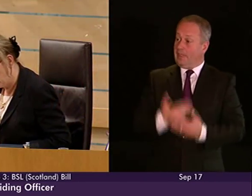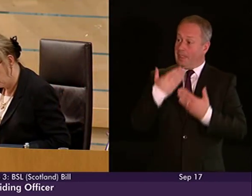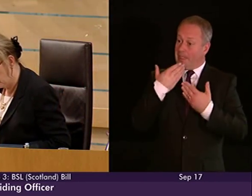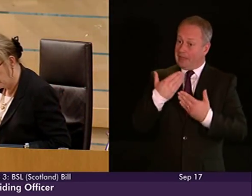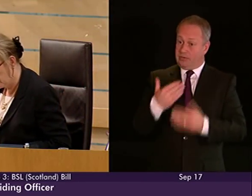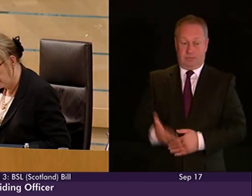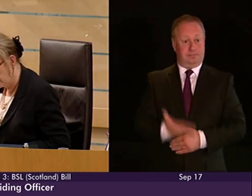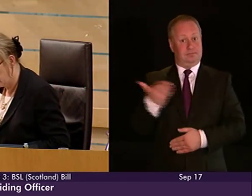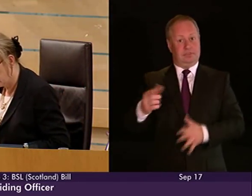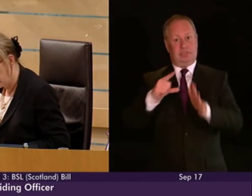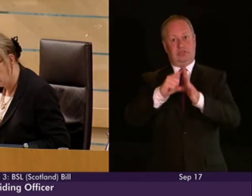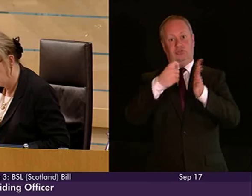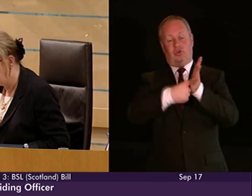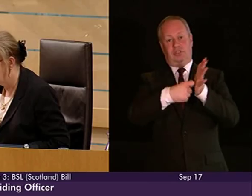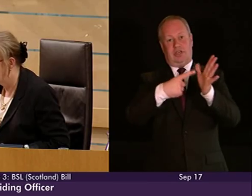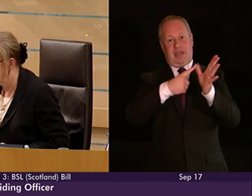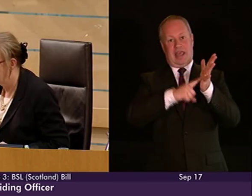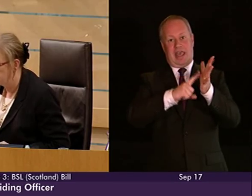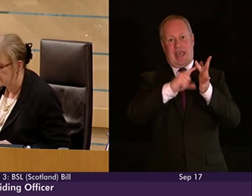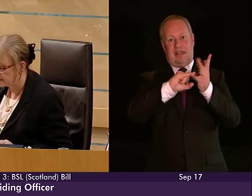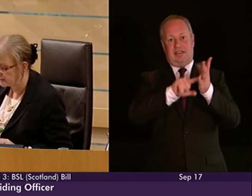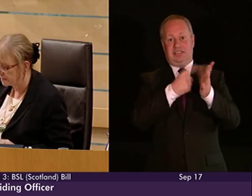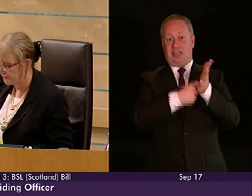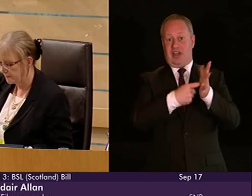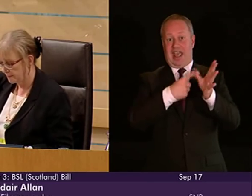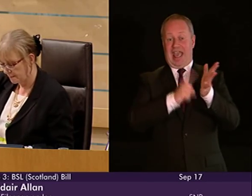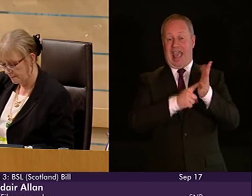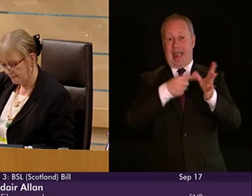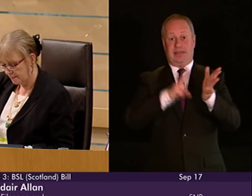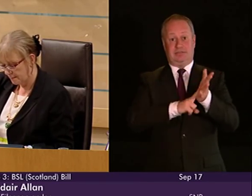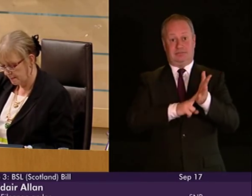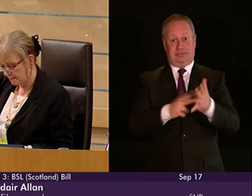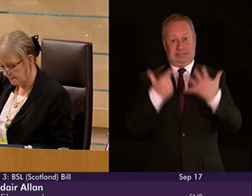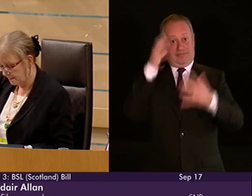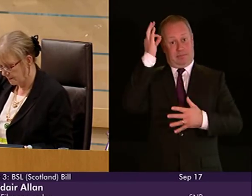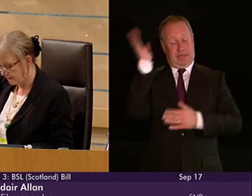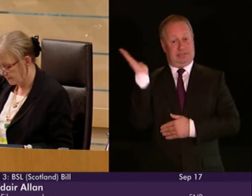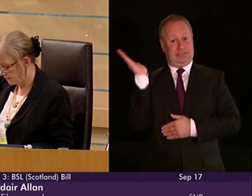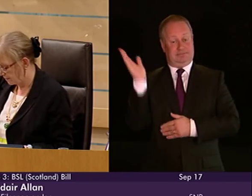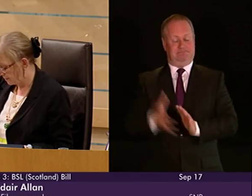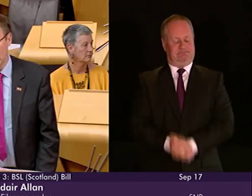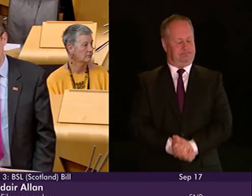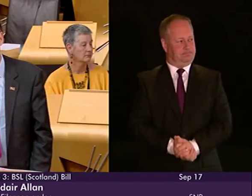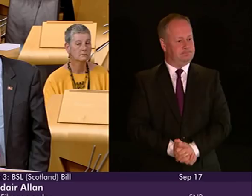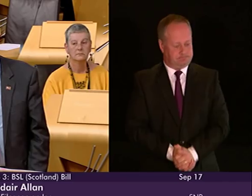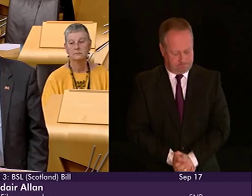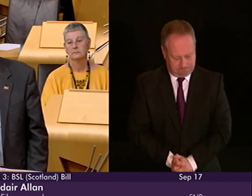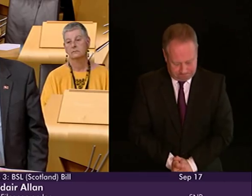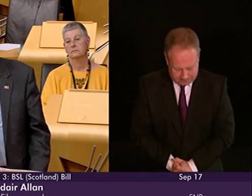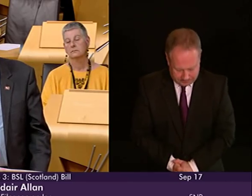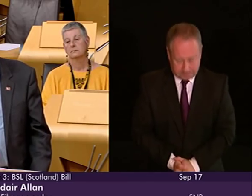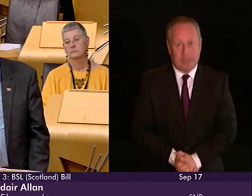The Minister for Learning, Science and Scotland’s Languages (Dr Alasdair Allan): To the many